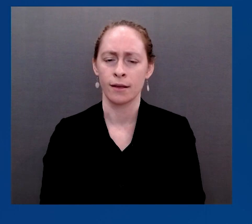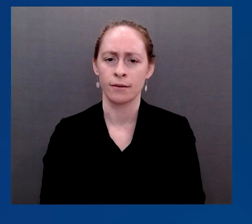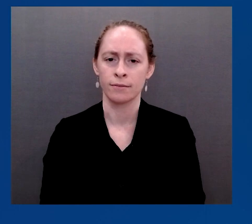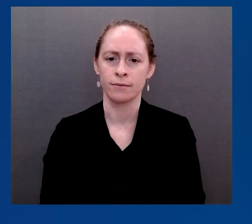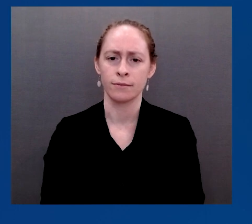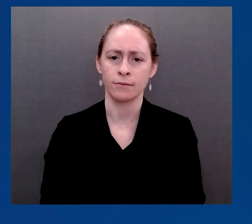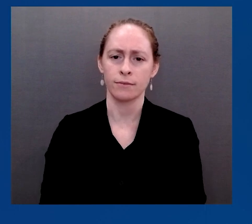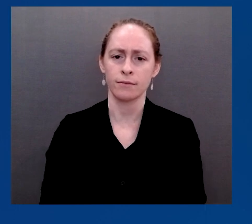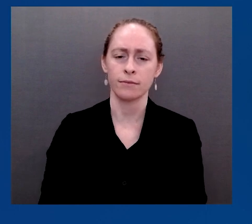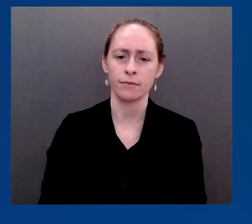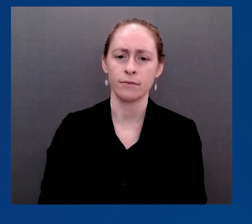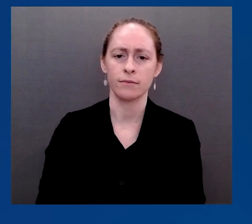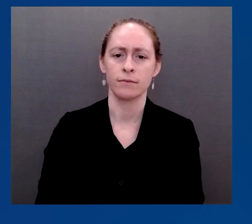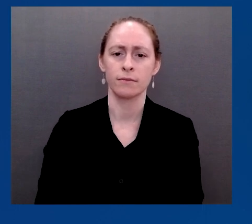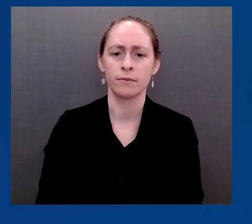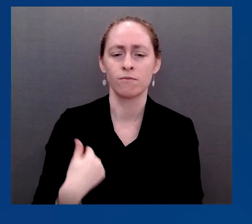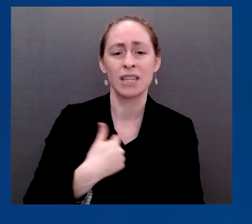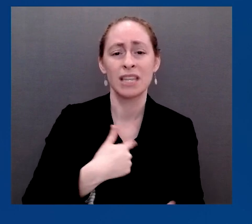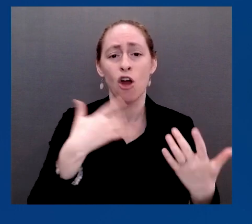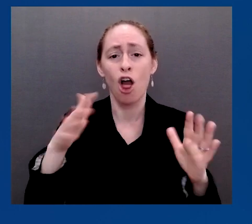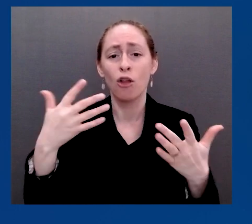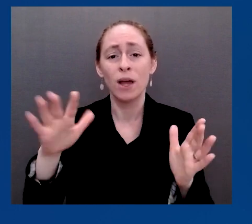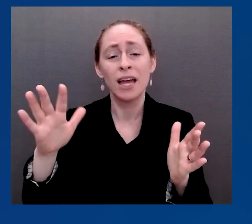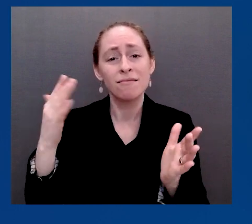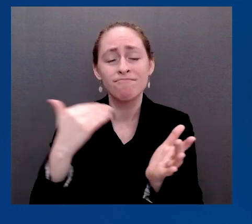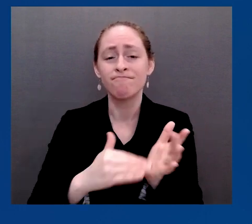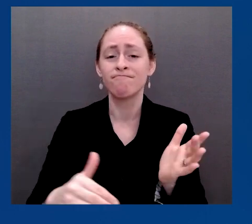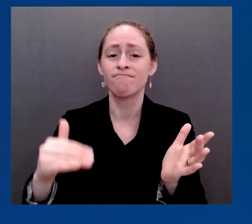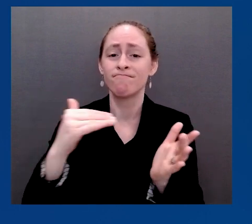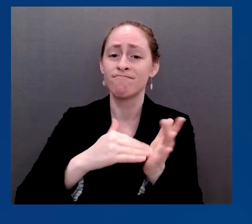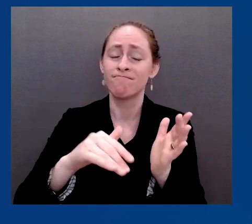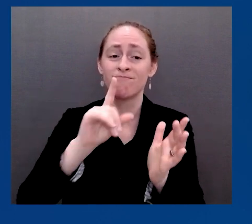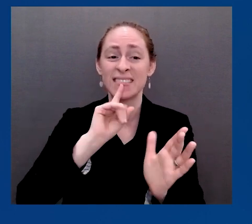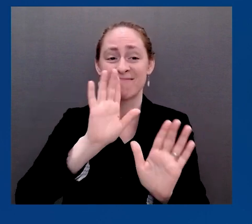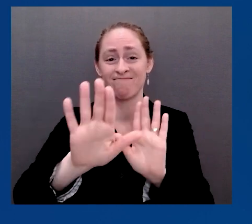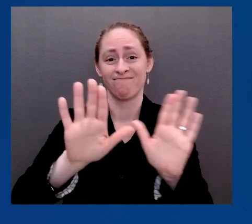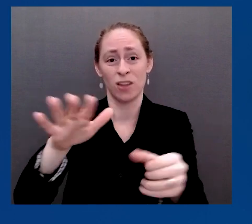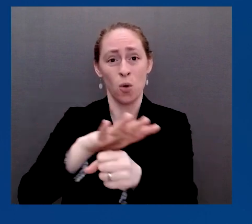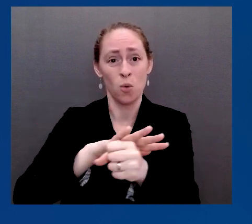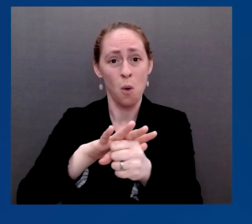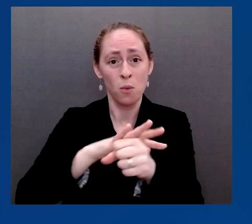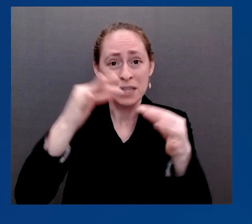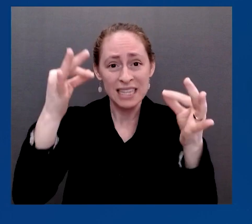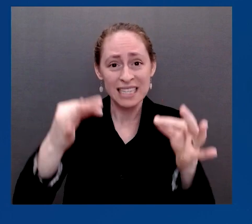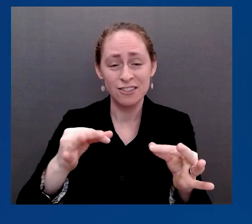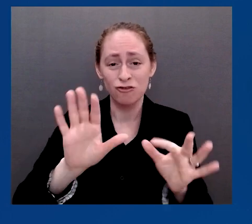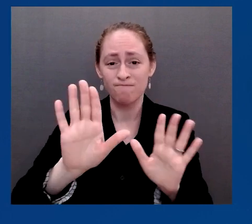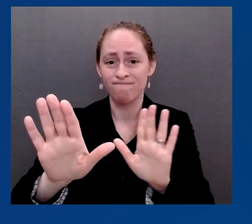they'll look at how local hospitals are doing, they'll look at local vaccination rates. And they, as I understand it,